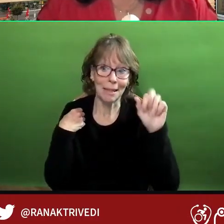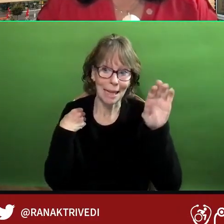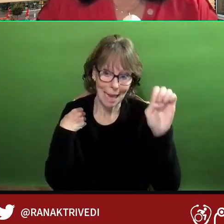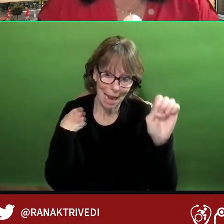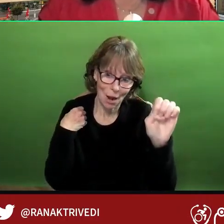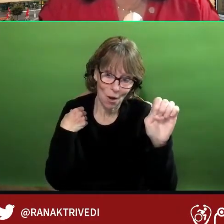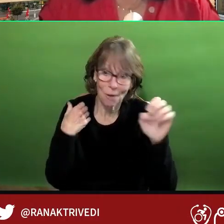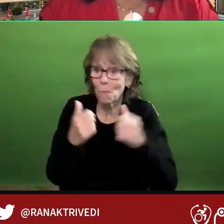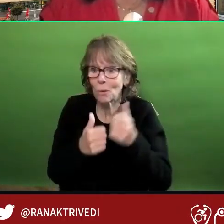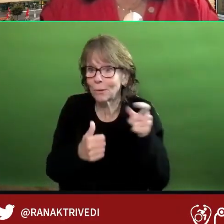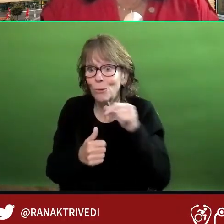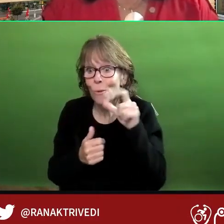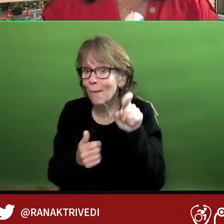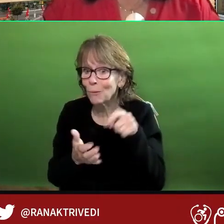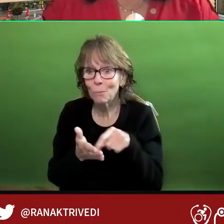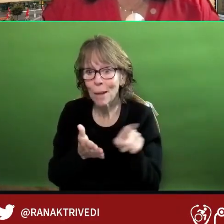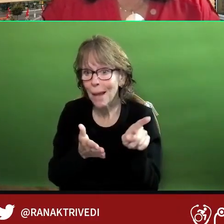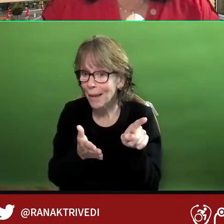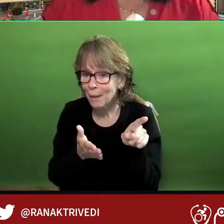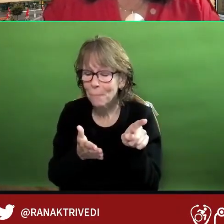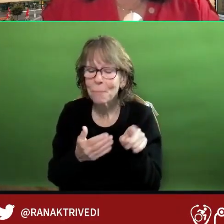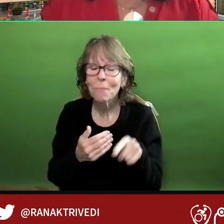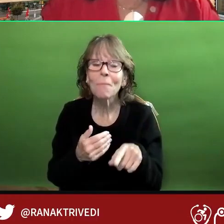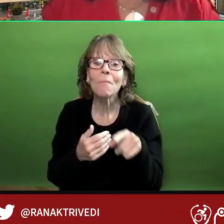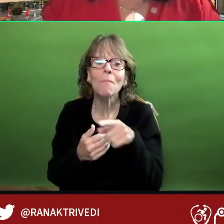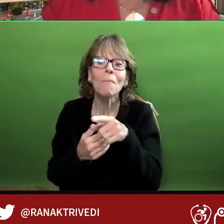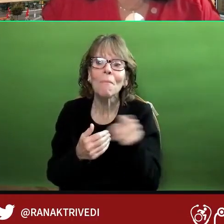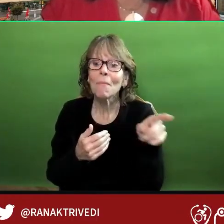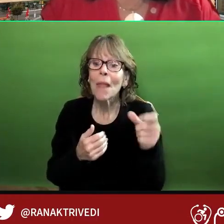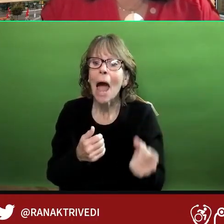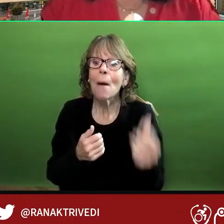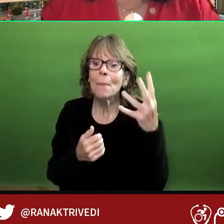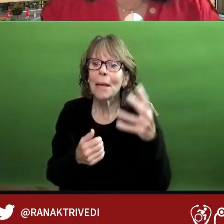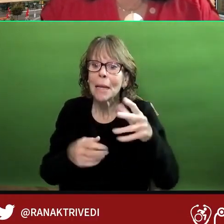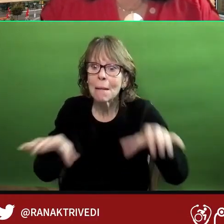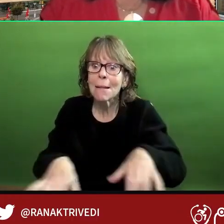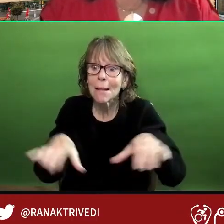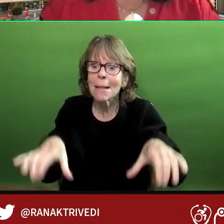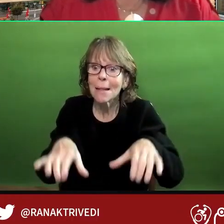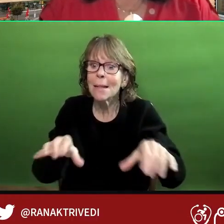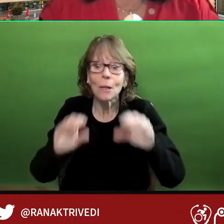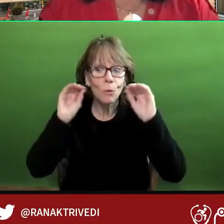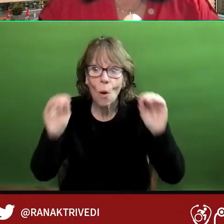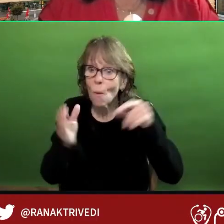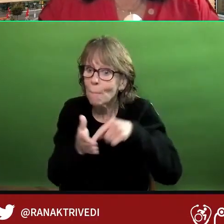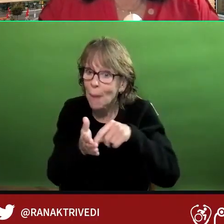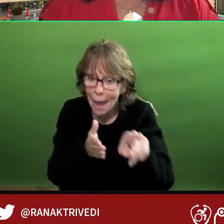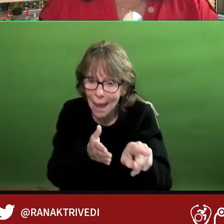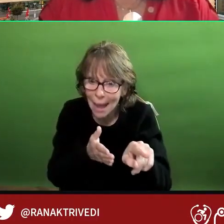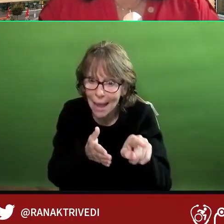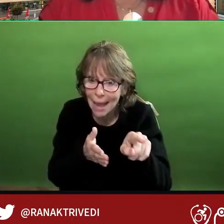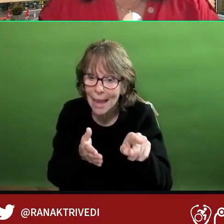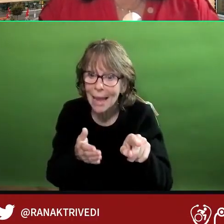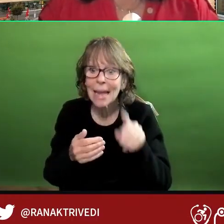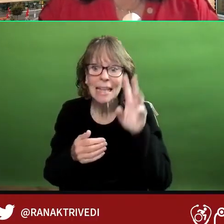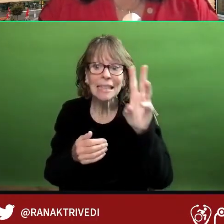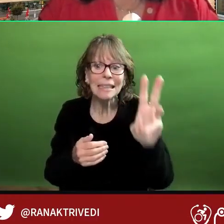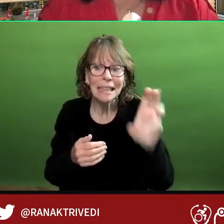As of the last estimate, unpaid care was estimated to be $600 billion dollars in